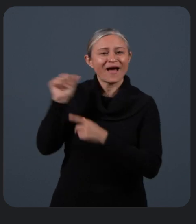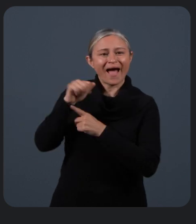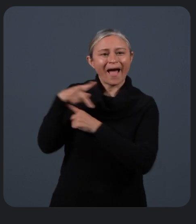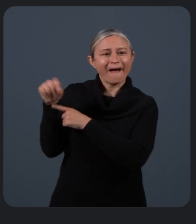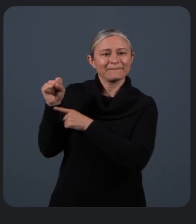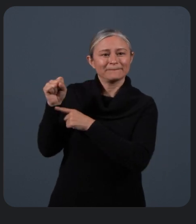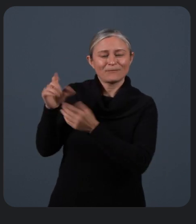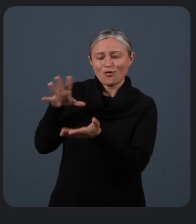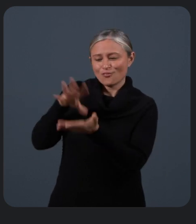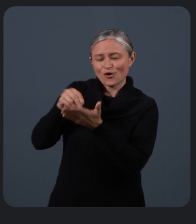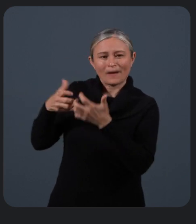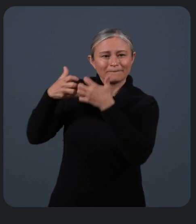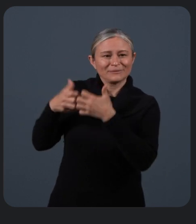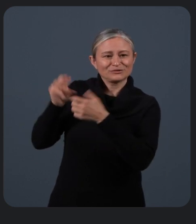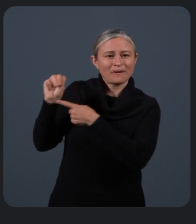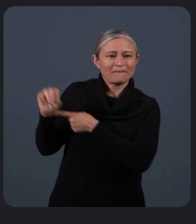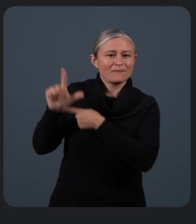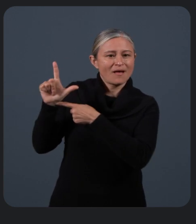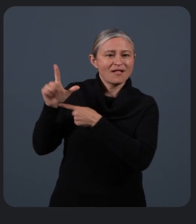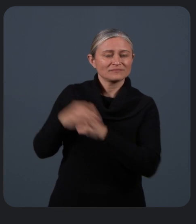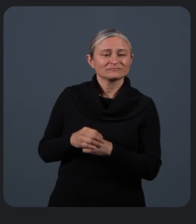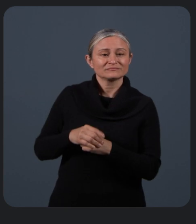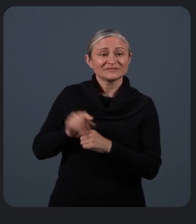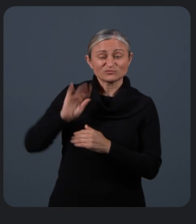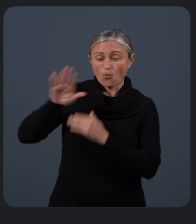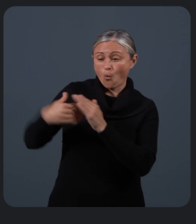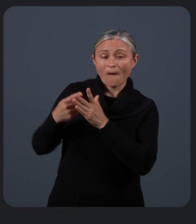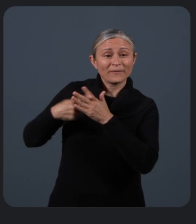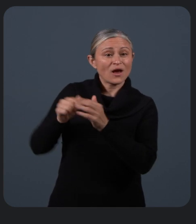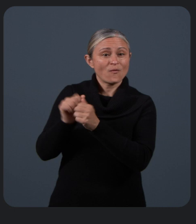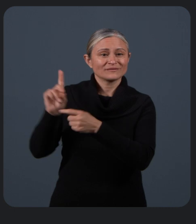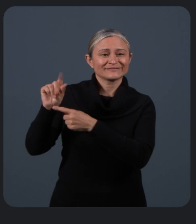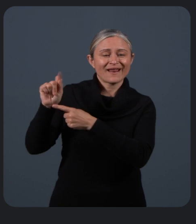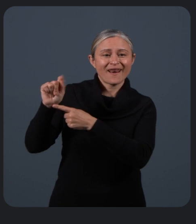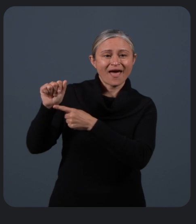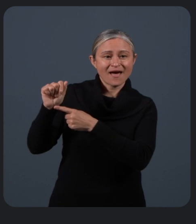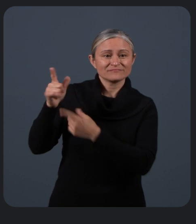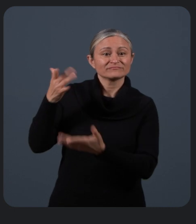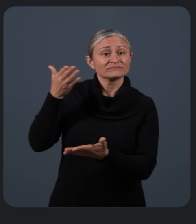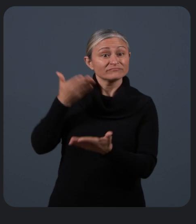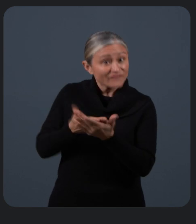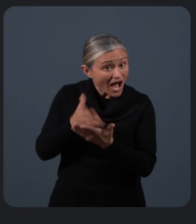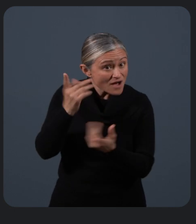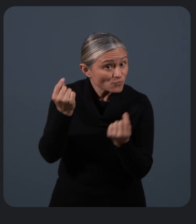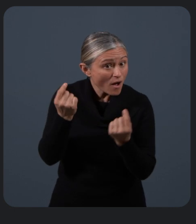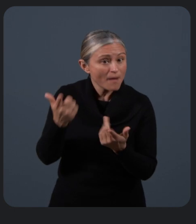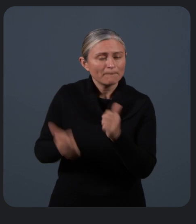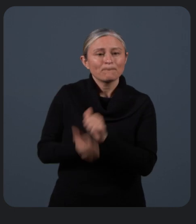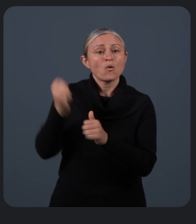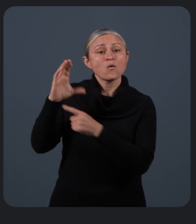learning. And it all begins with data. In fact, most of the code you'll be writing